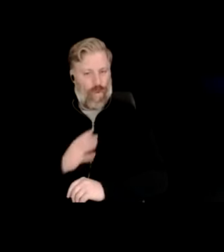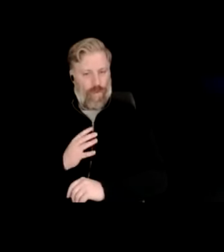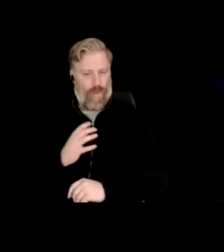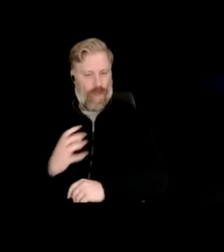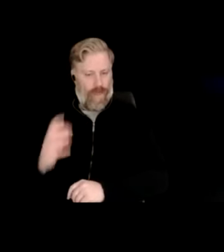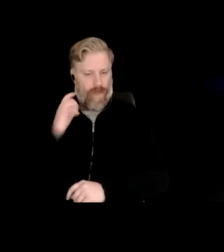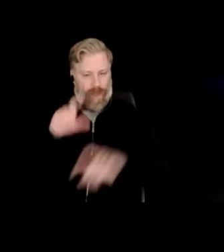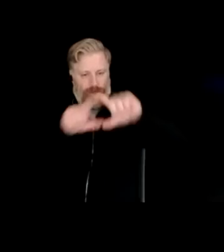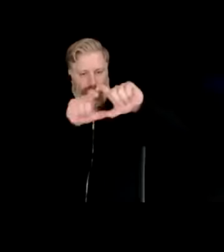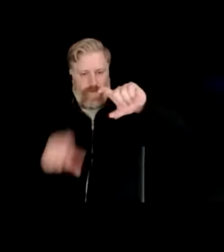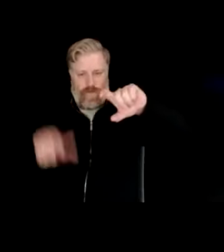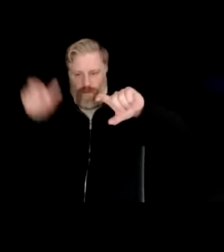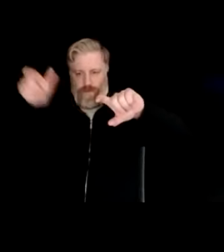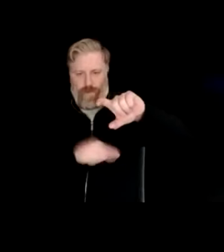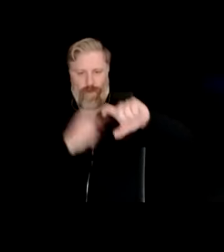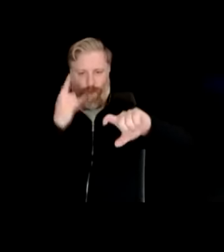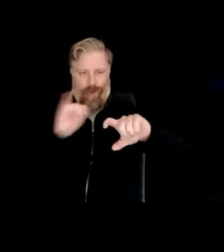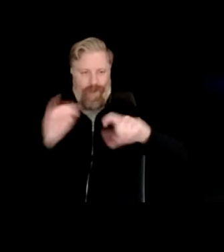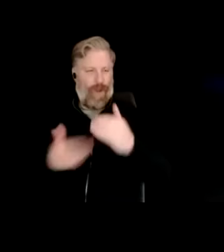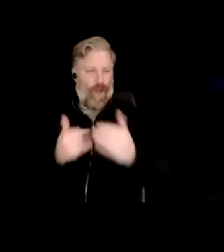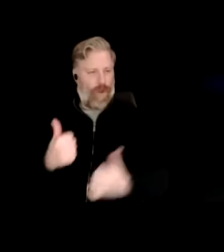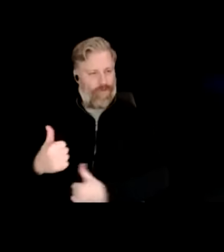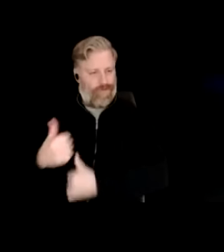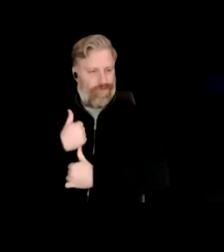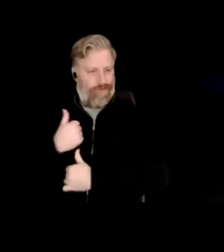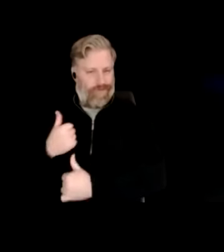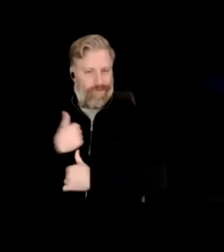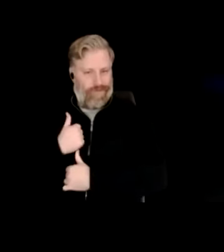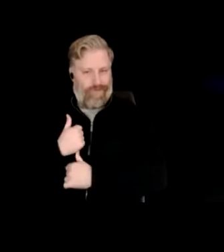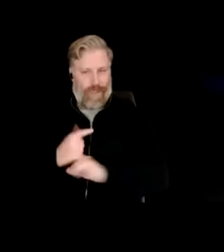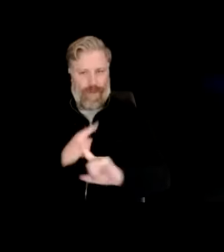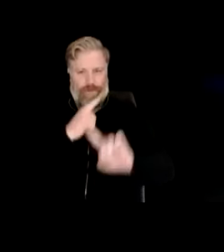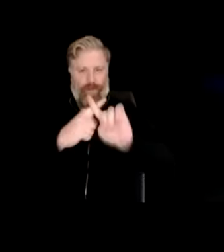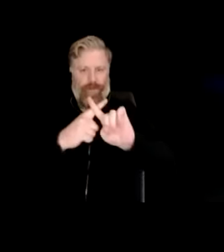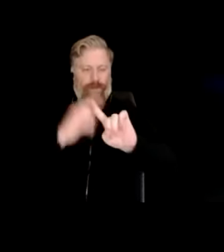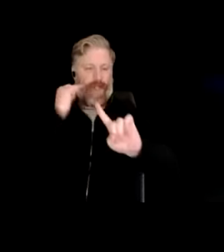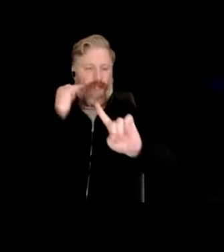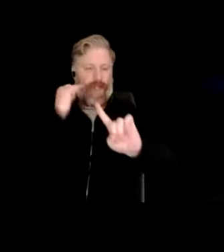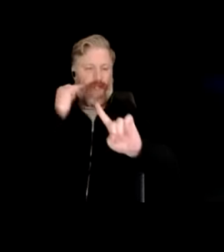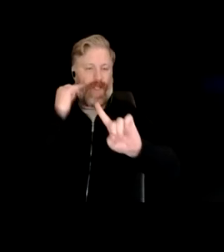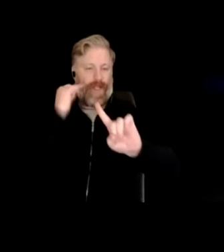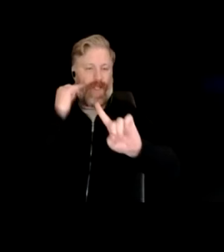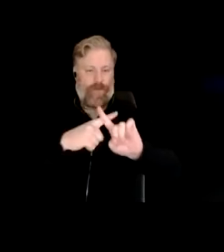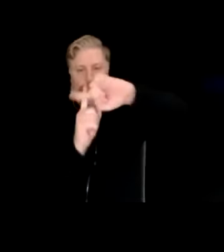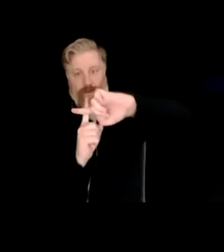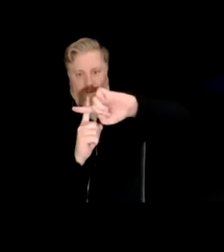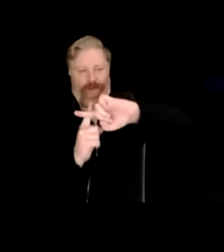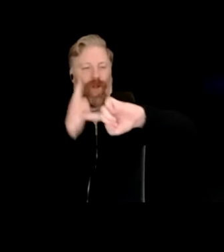almost militaristic quality. Turned on its side, it would be the logo for the Red Cross,